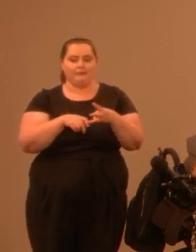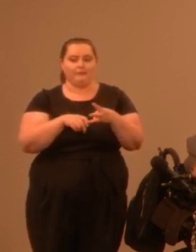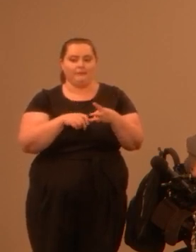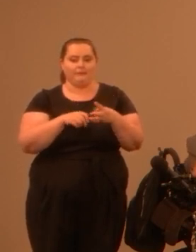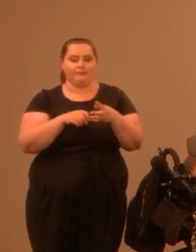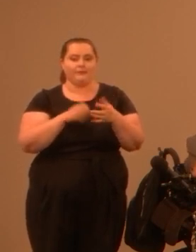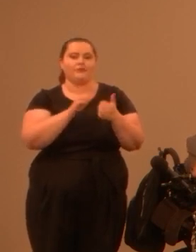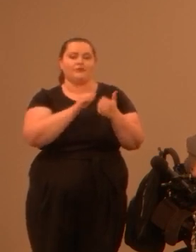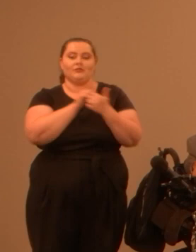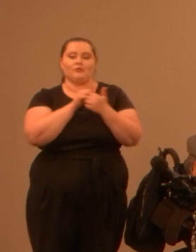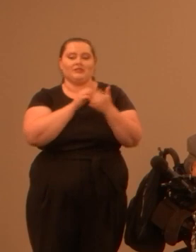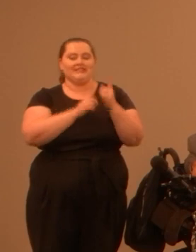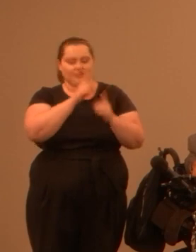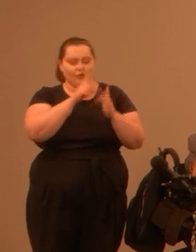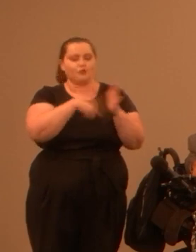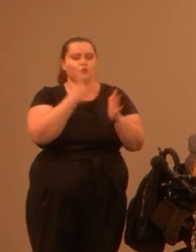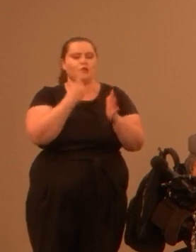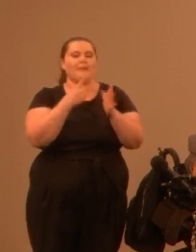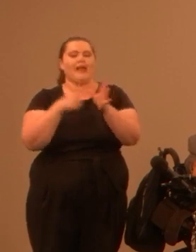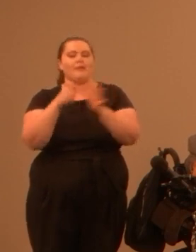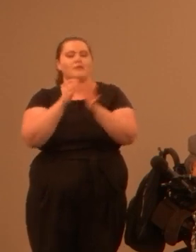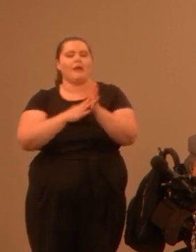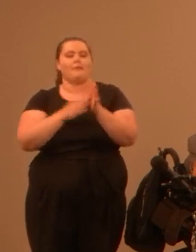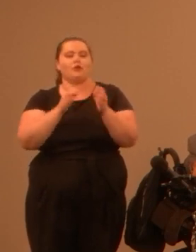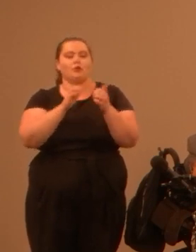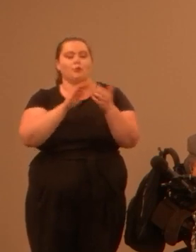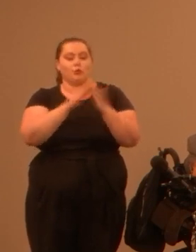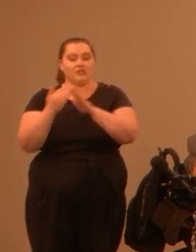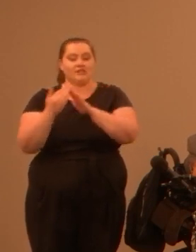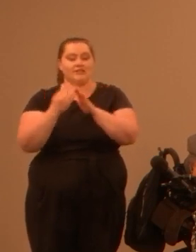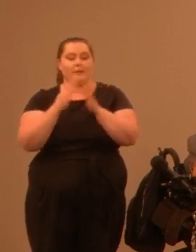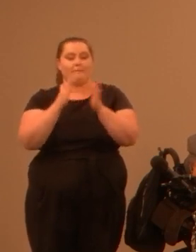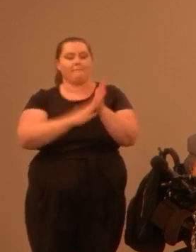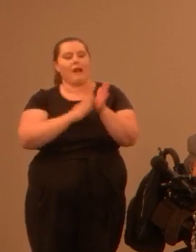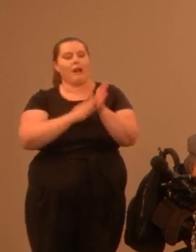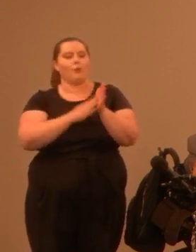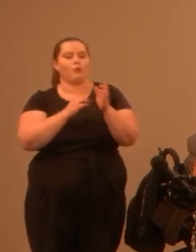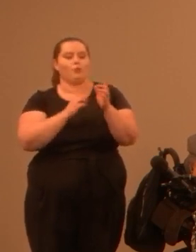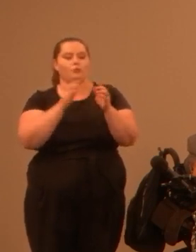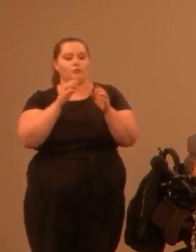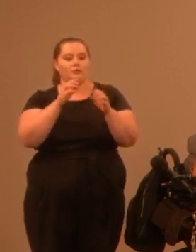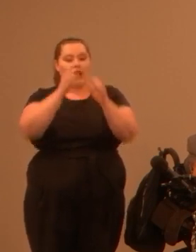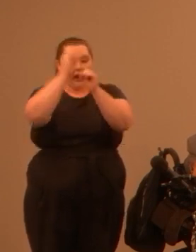APM Communities, Mullaloo Lifesaving Club, Sorrento Surf Life Saving Club,